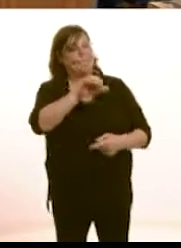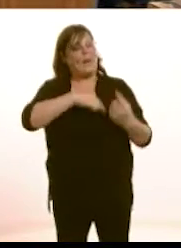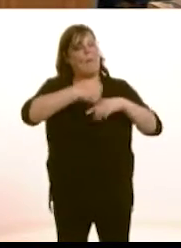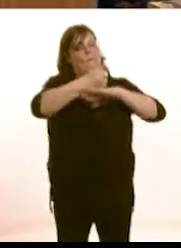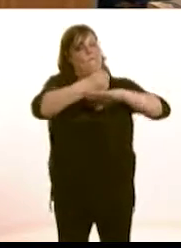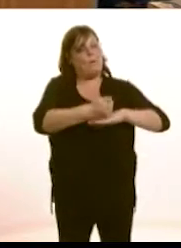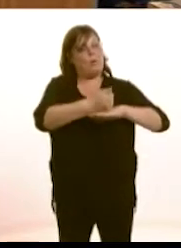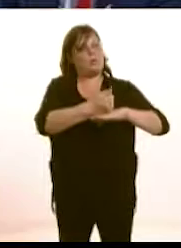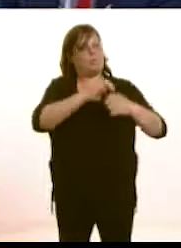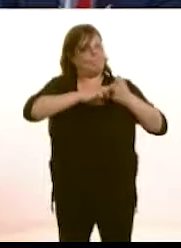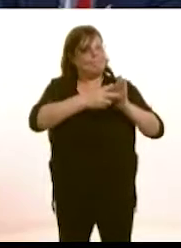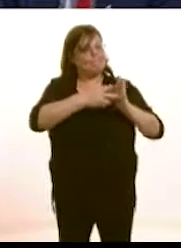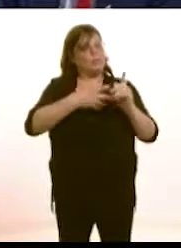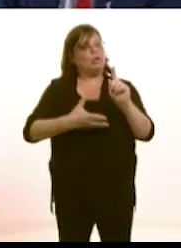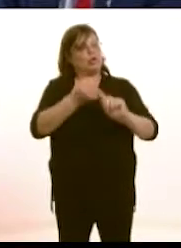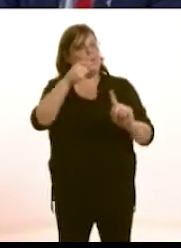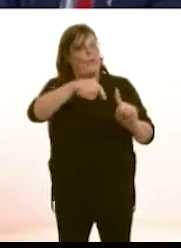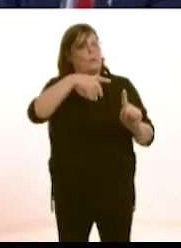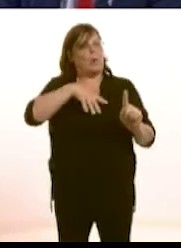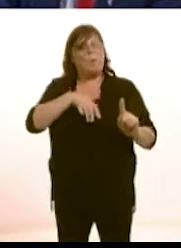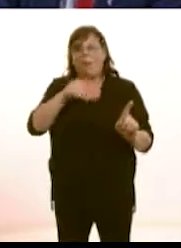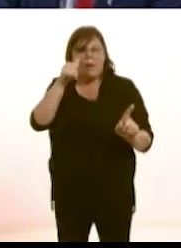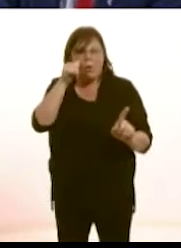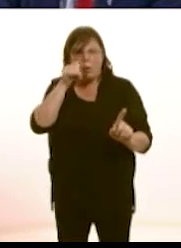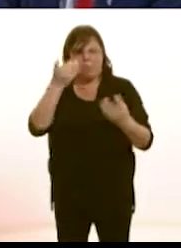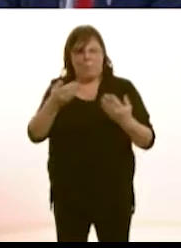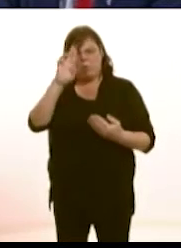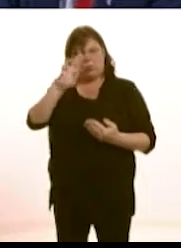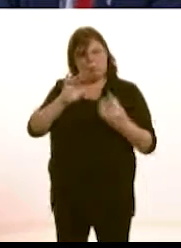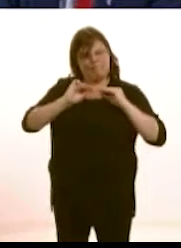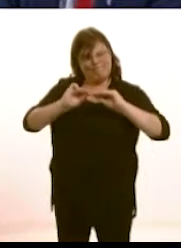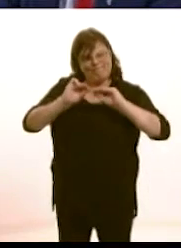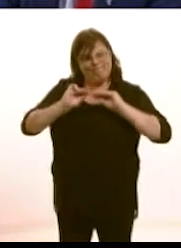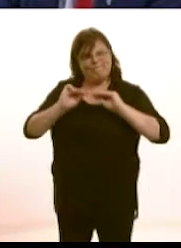Actually, I know that schools do give lessons in terms of internet safetyóIíve certainly